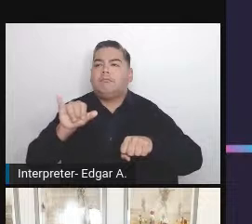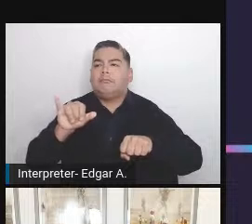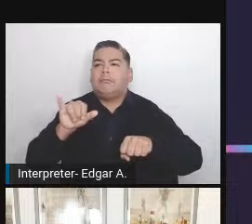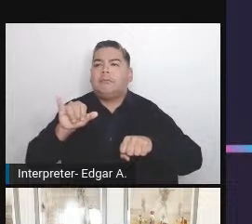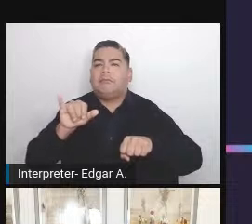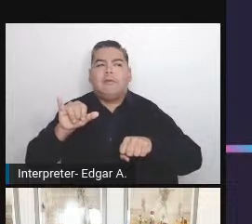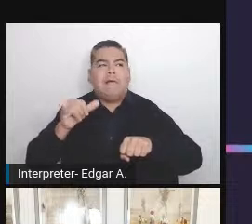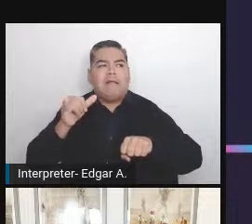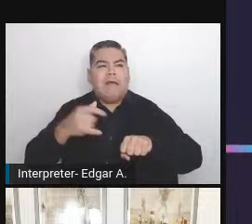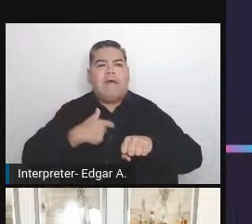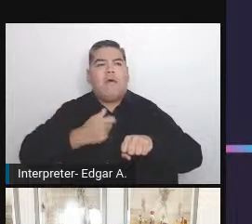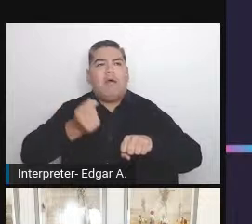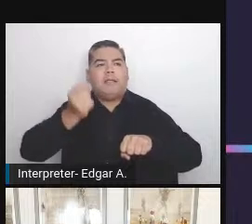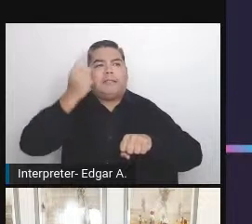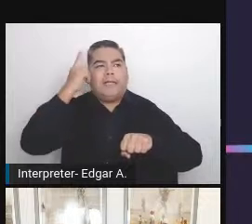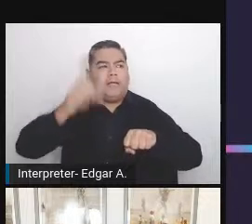But thanks to using a stroller we kind of understand how some